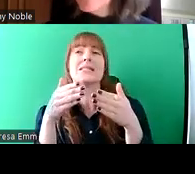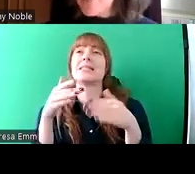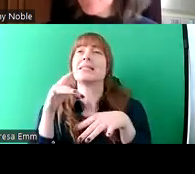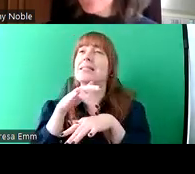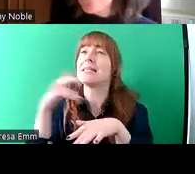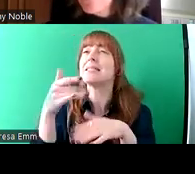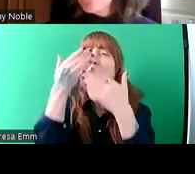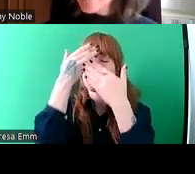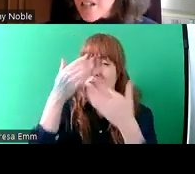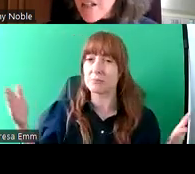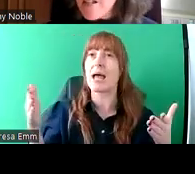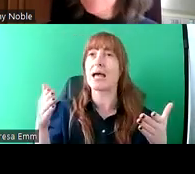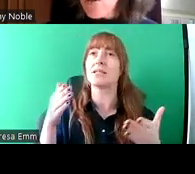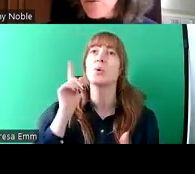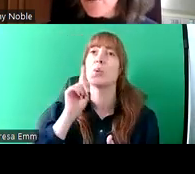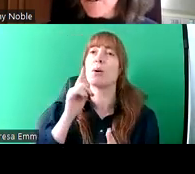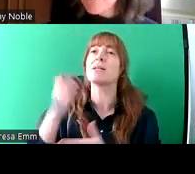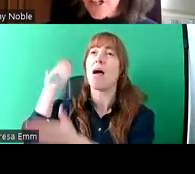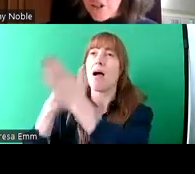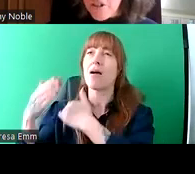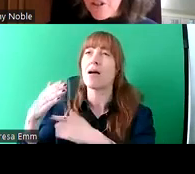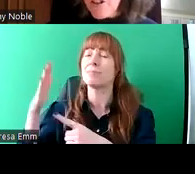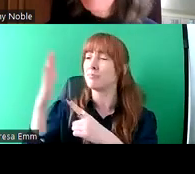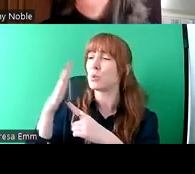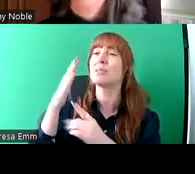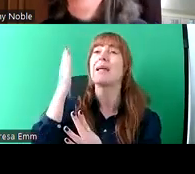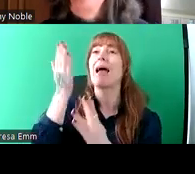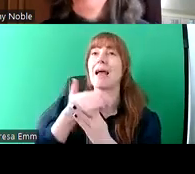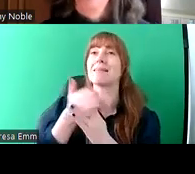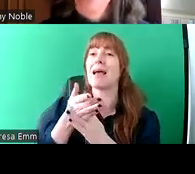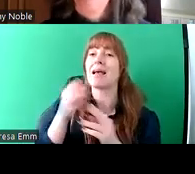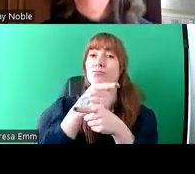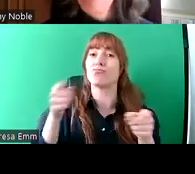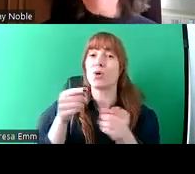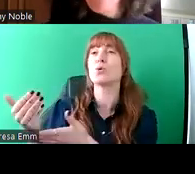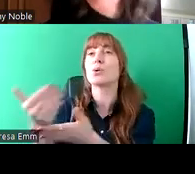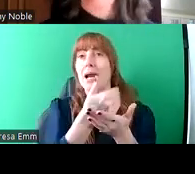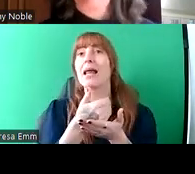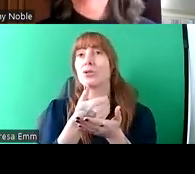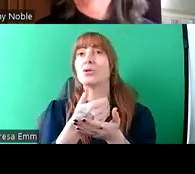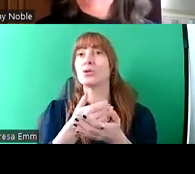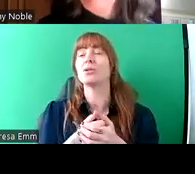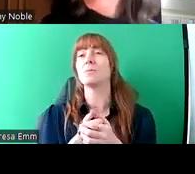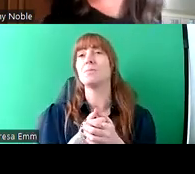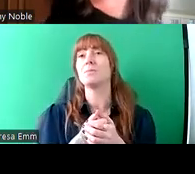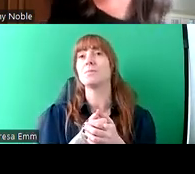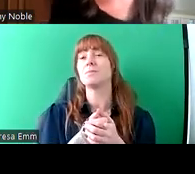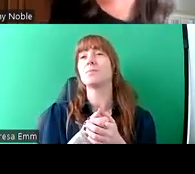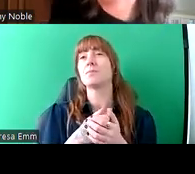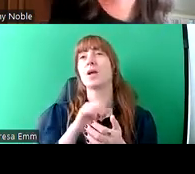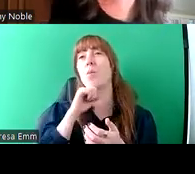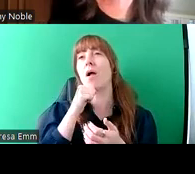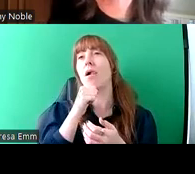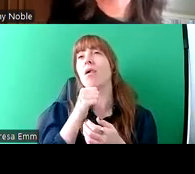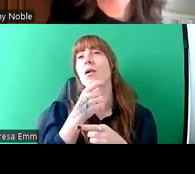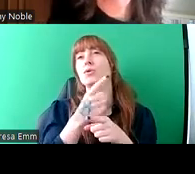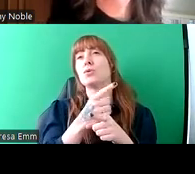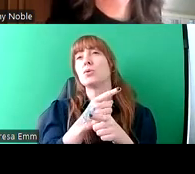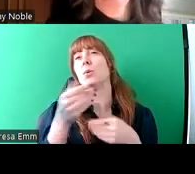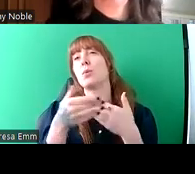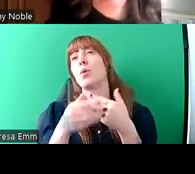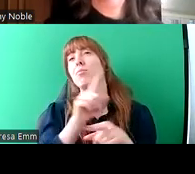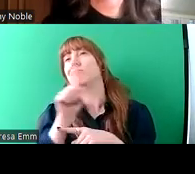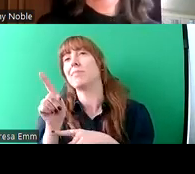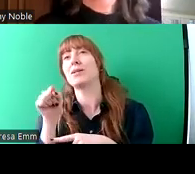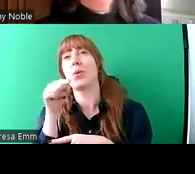and the need for access to those collections - so, I'll come back, in a moment, to those as well.